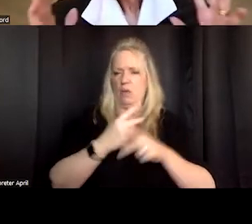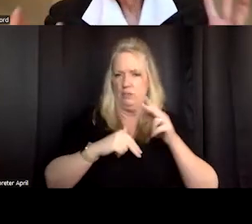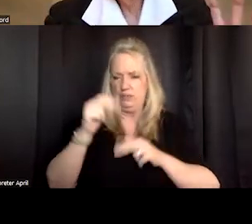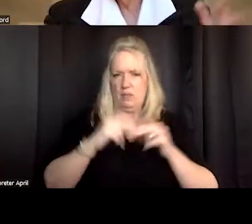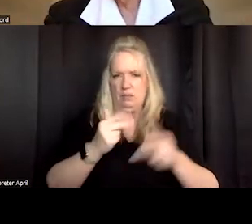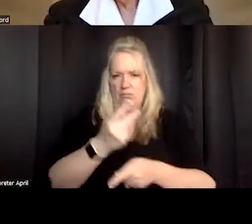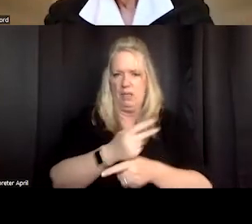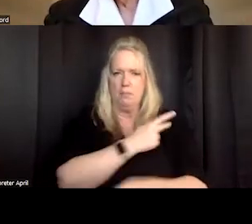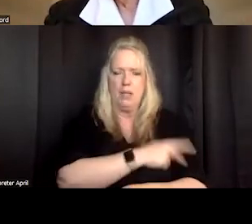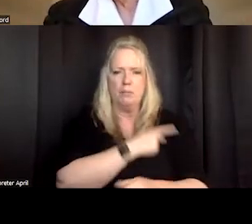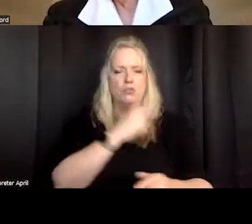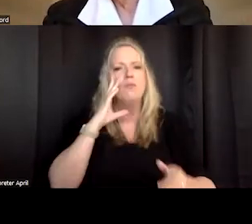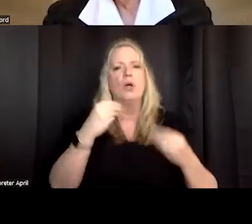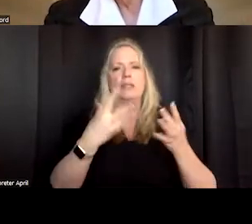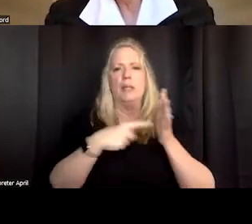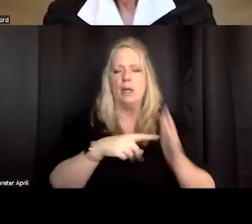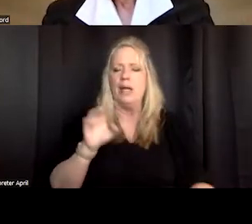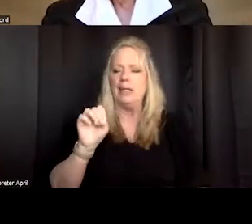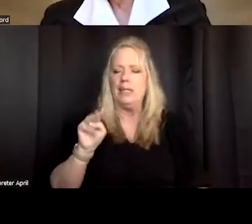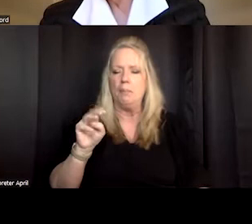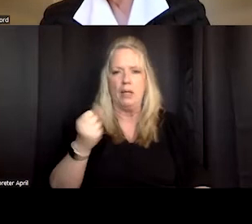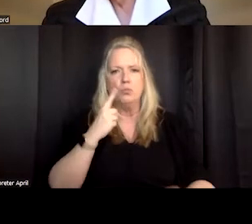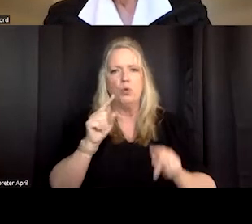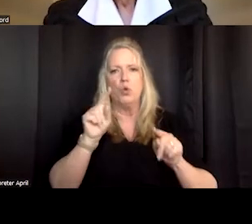EXAMPLE. EMS GOES OUT. THEY GET ON SITE.